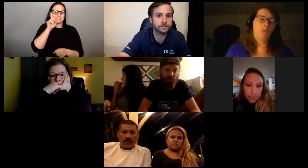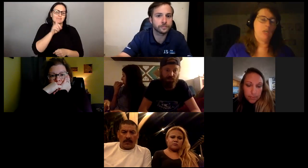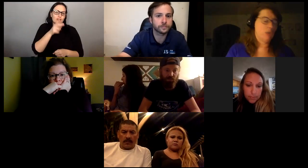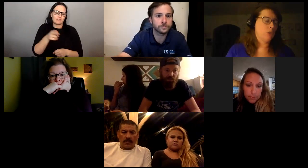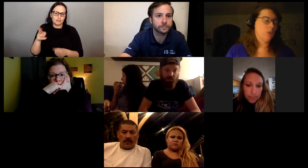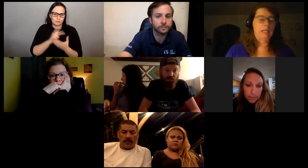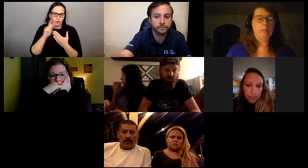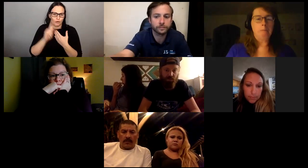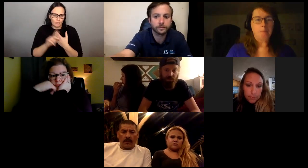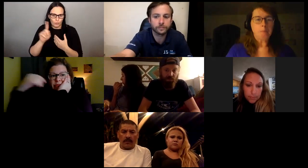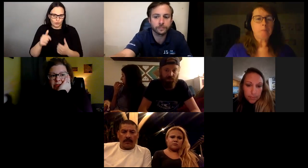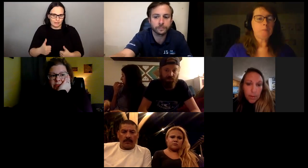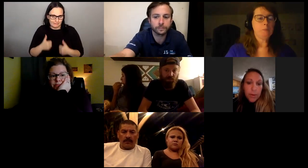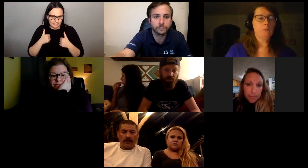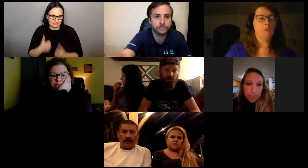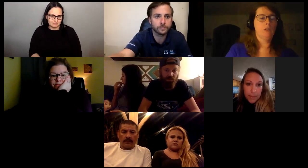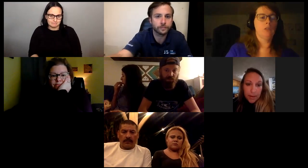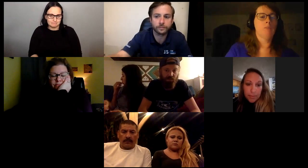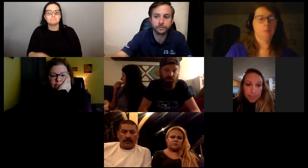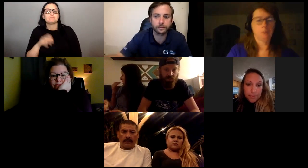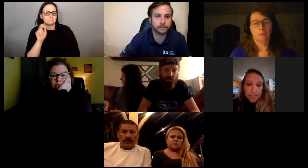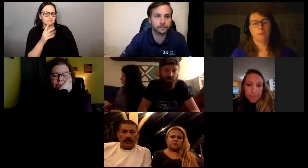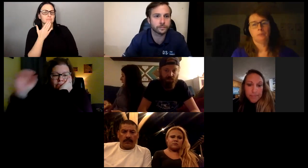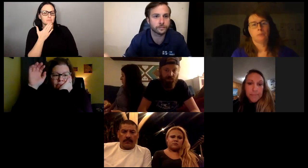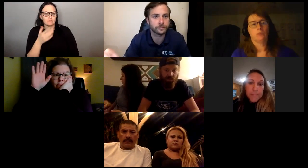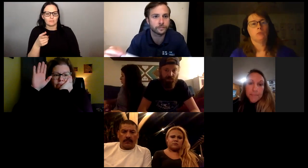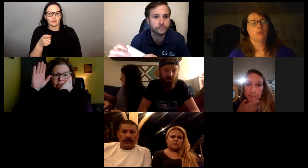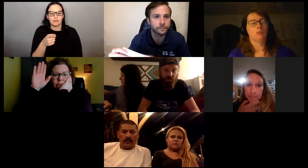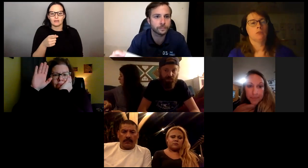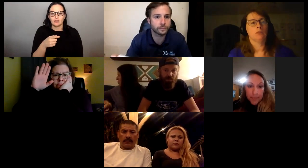you're located okay thank you